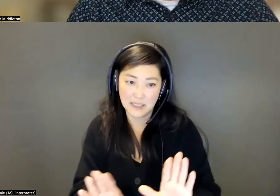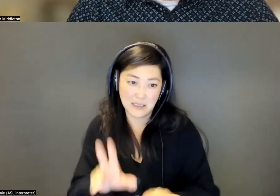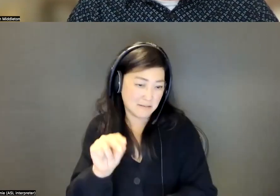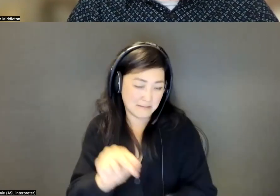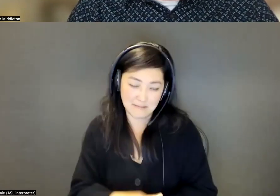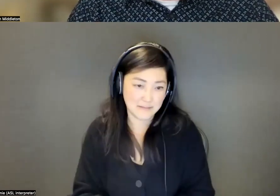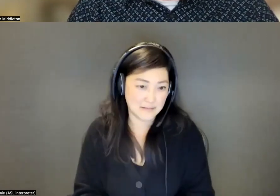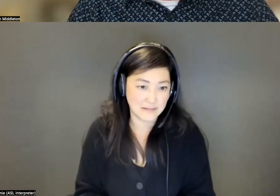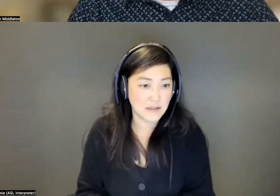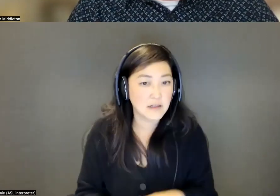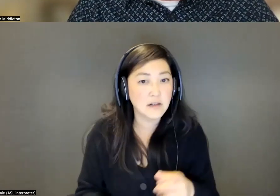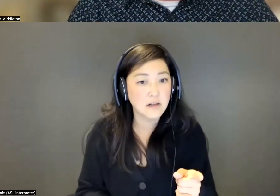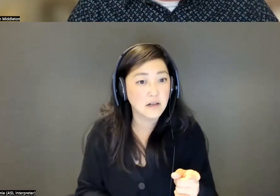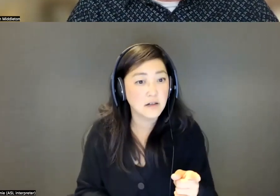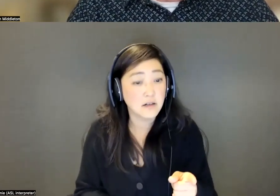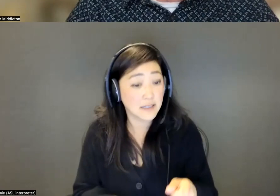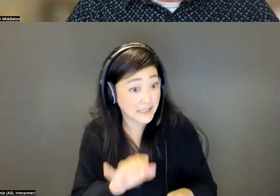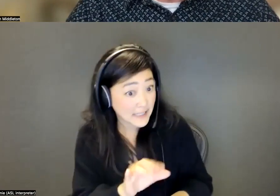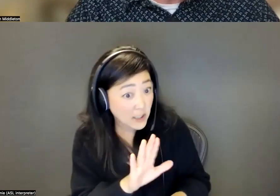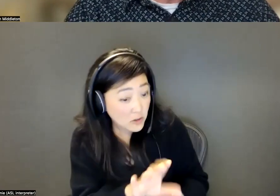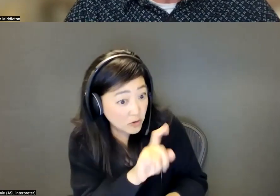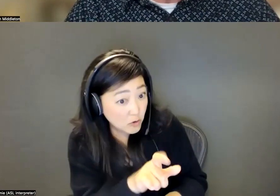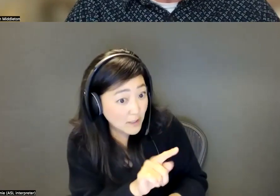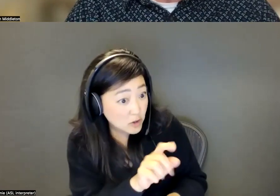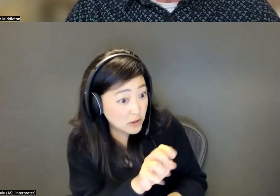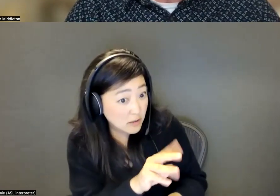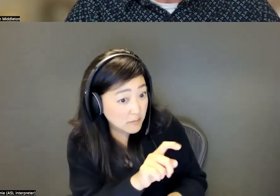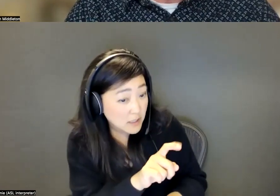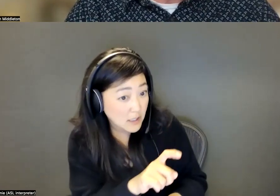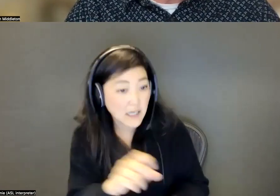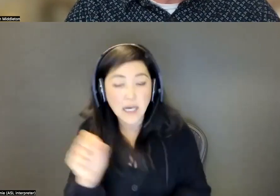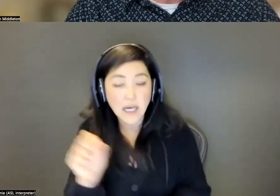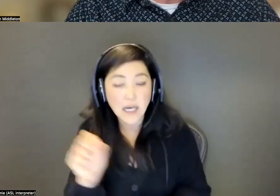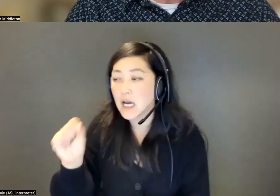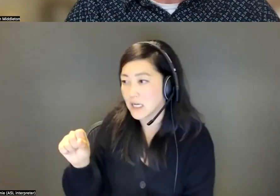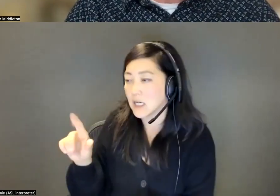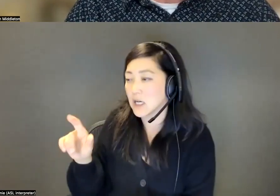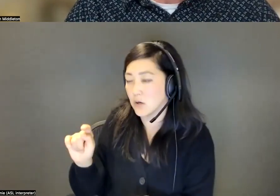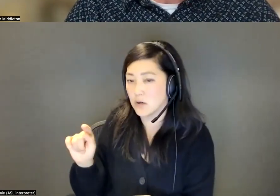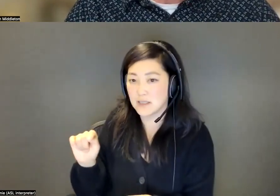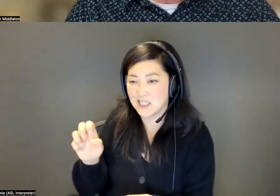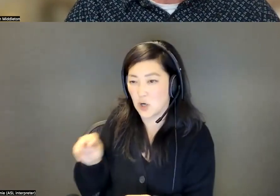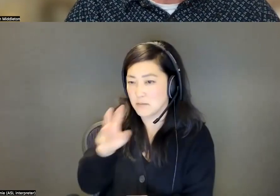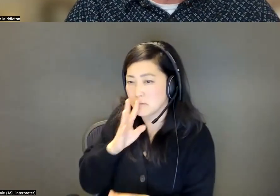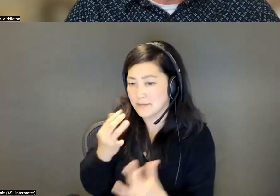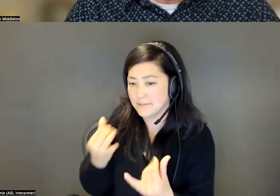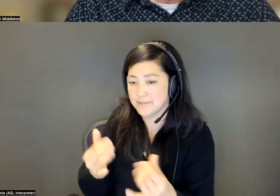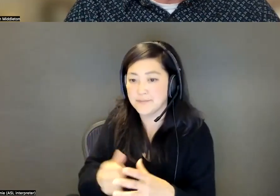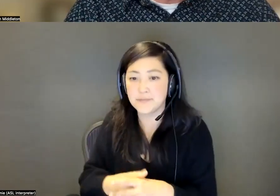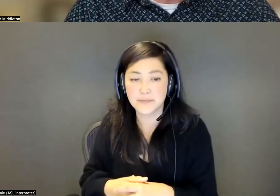Is that the question or? Tom: Yeah, that is. And okay, I think